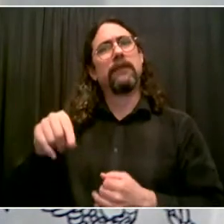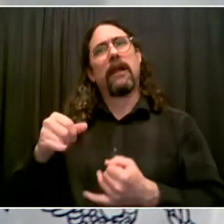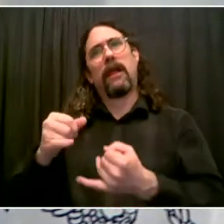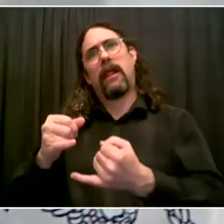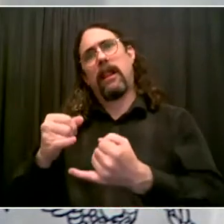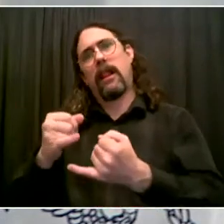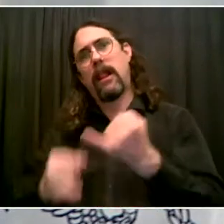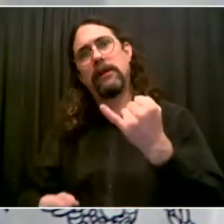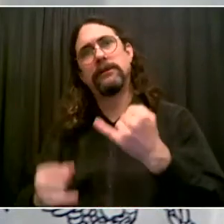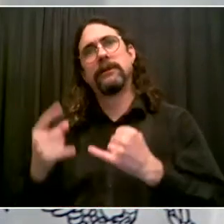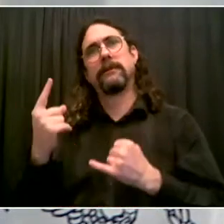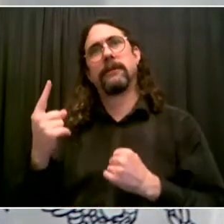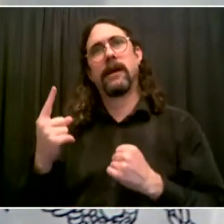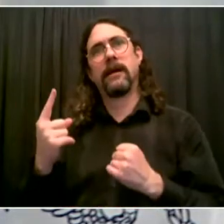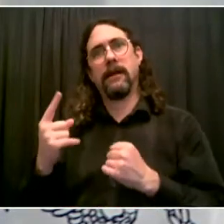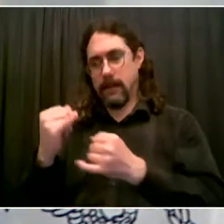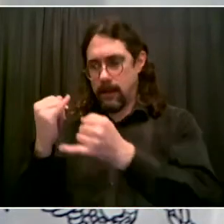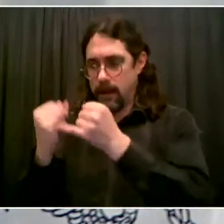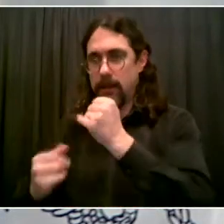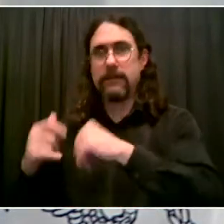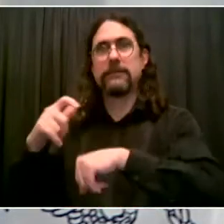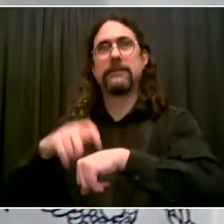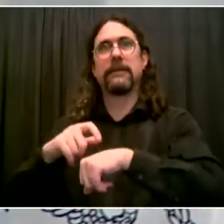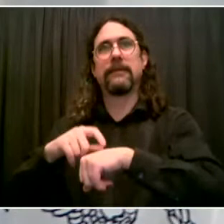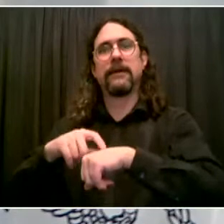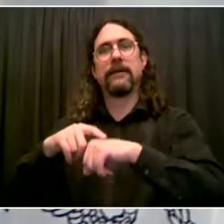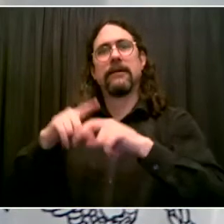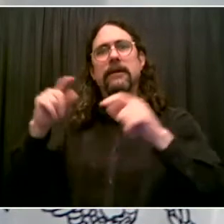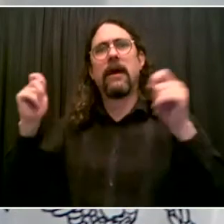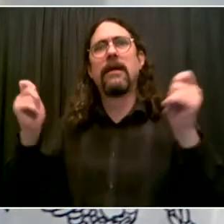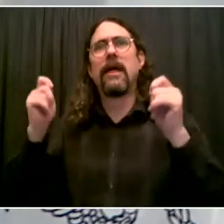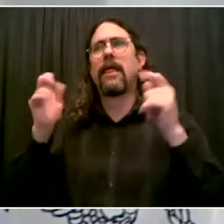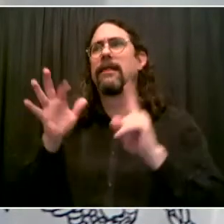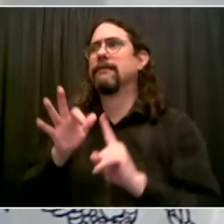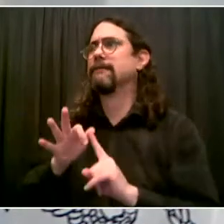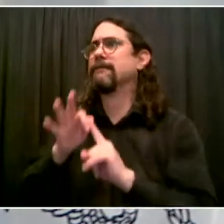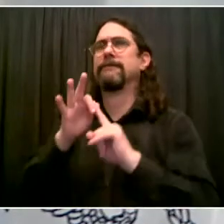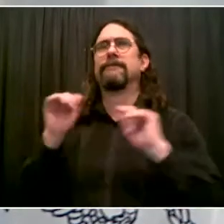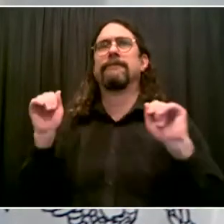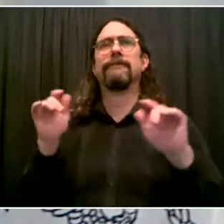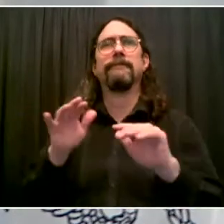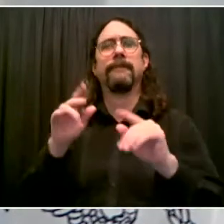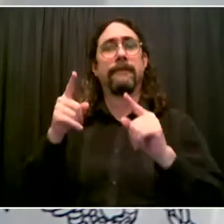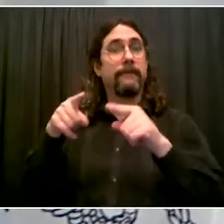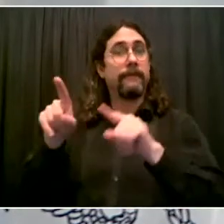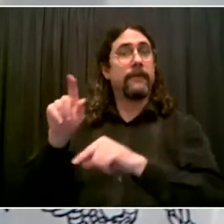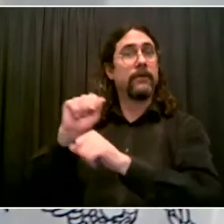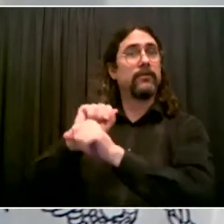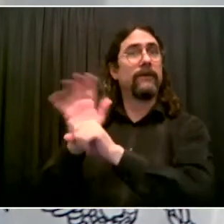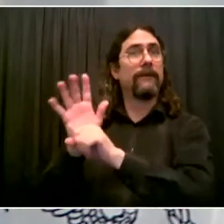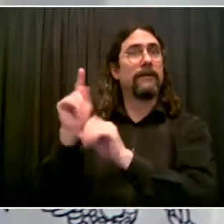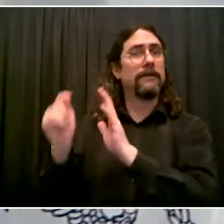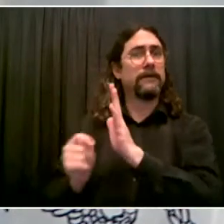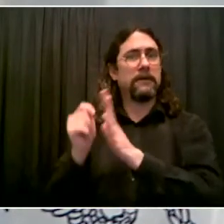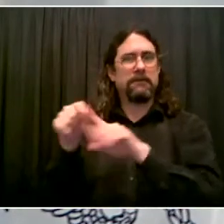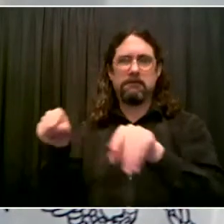THIS IS THE LAST TIME WE ARE GOING TO BE DEALING WITH COVID THE WAY WE HAVE FOFO RTHE LAST YEAR. EVERY DAY WE ARE